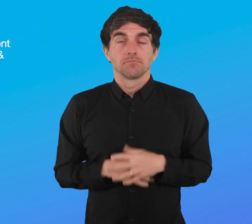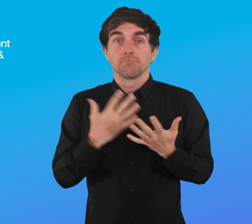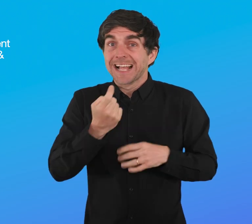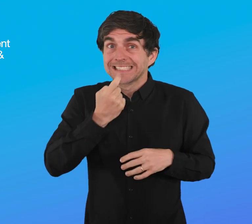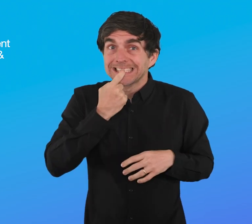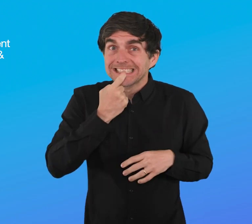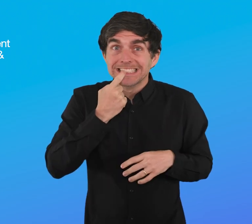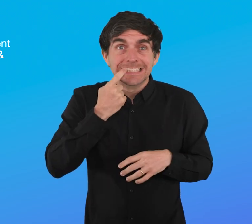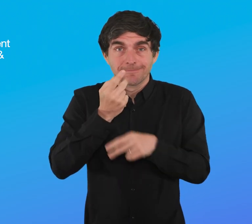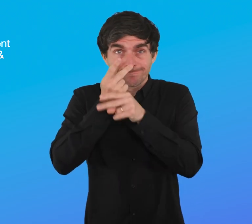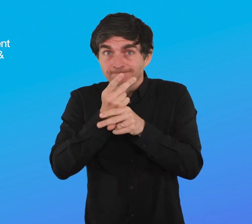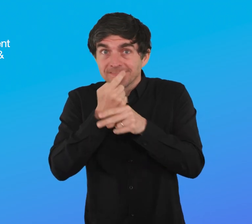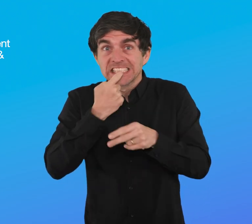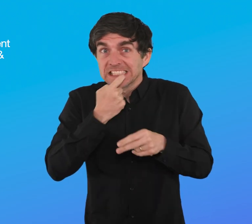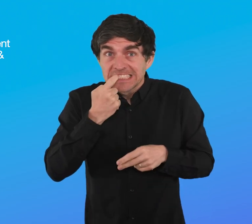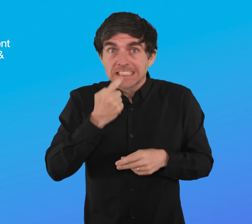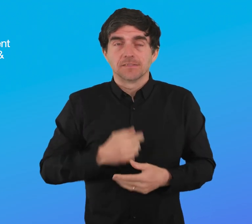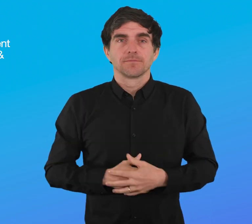• dental care